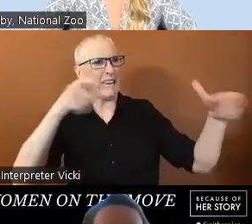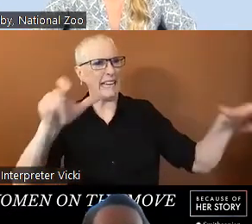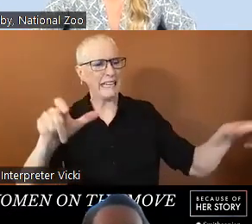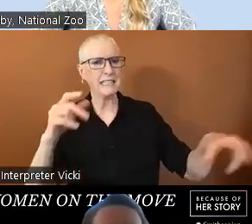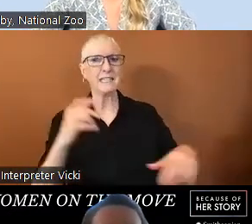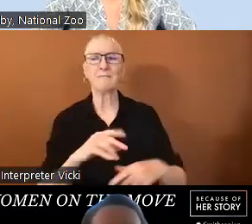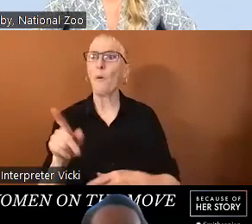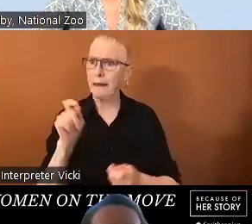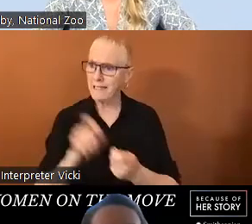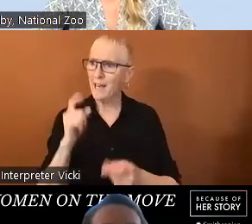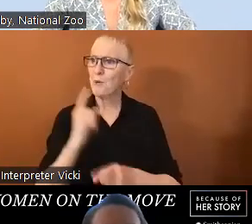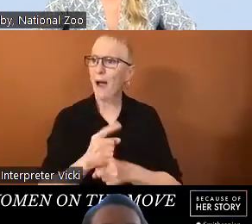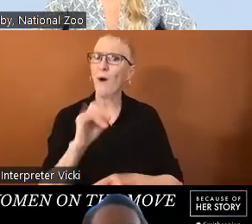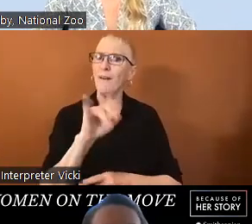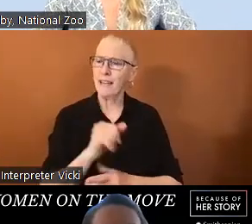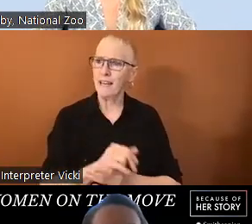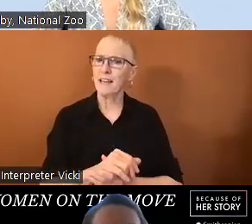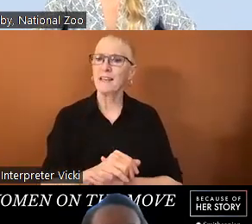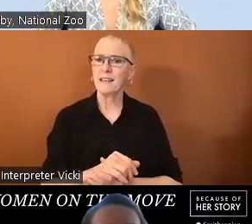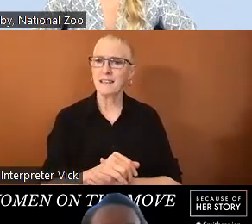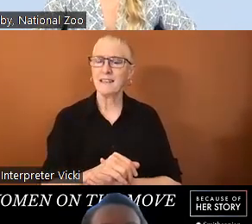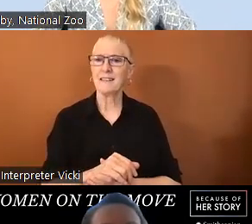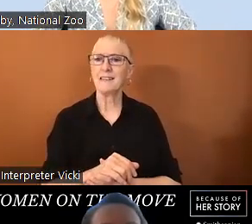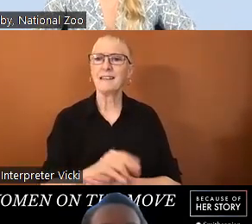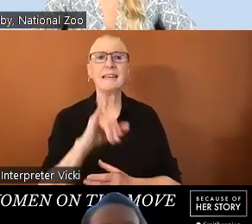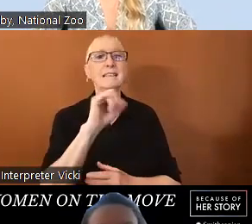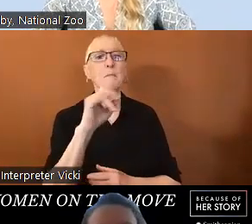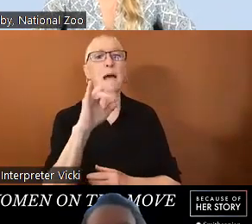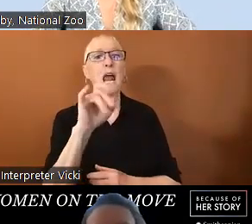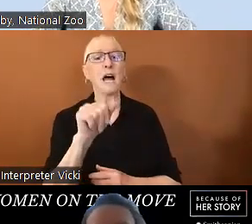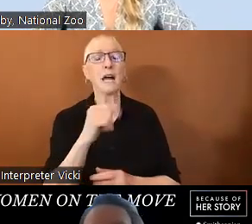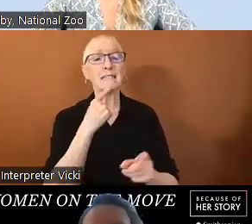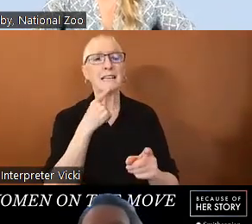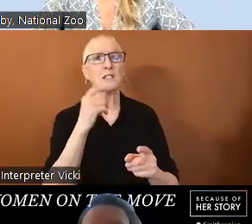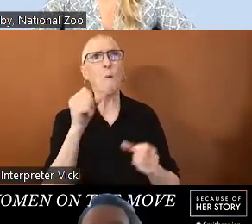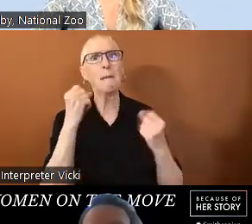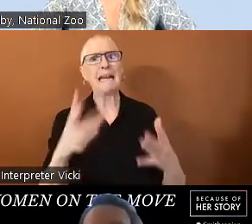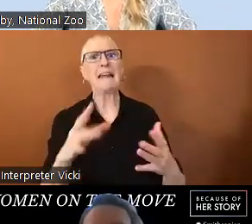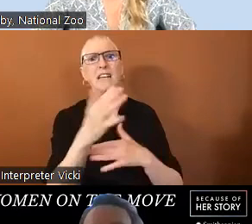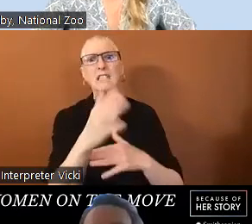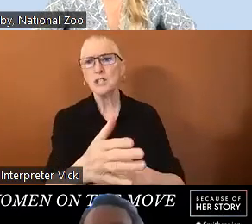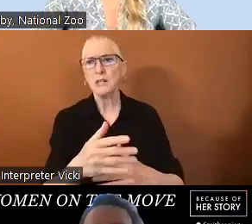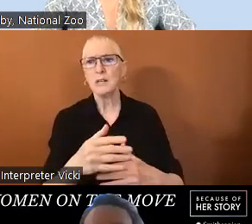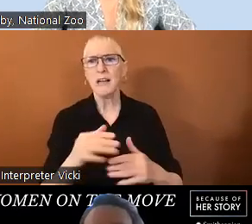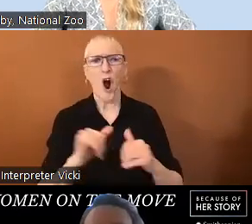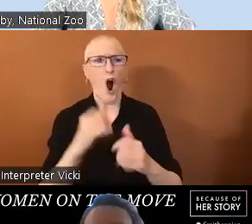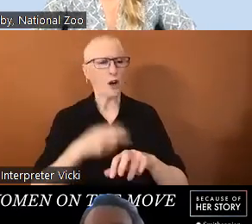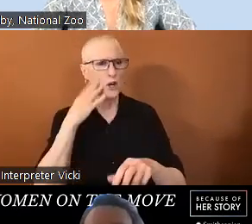exactly right, Olivia. Isabella says there's so many fish. Hard to know which ones you're looking for.